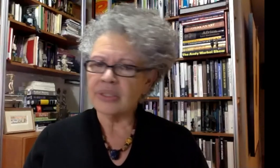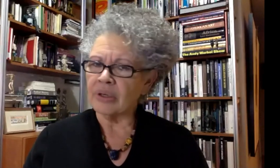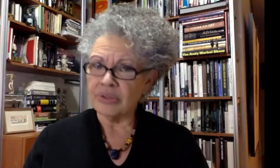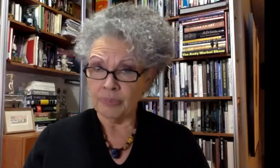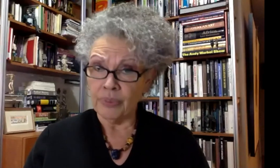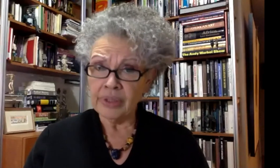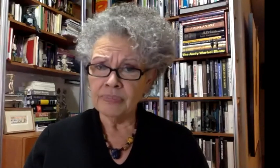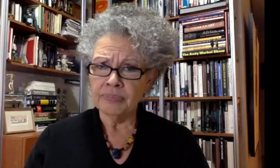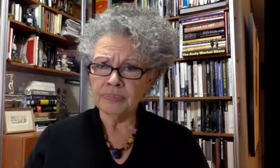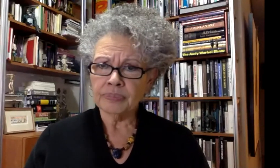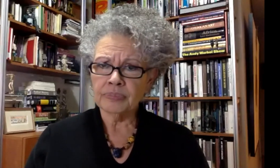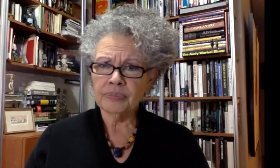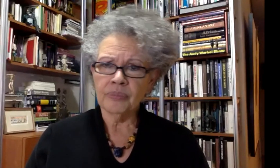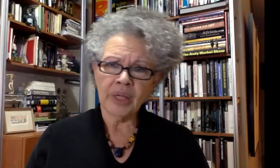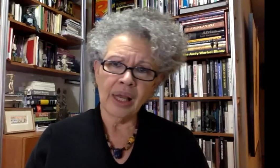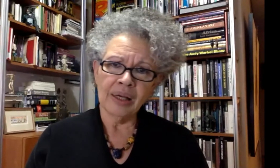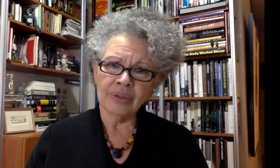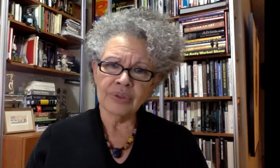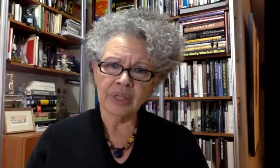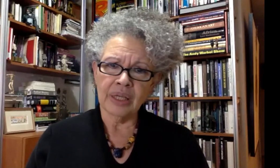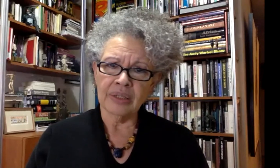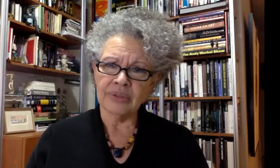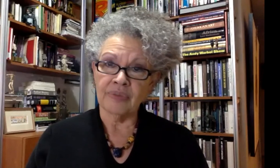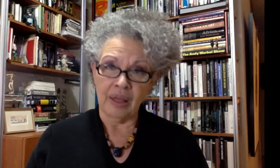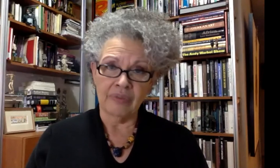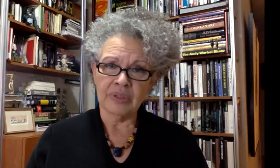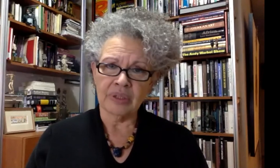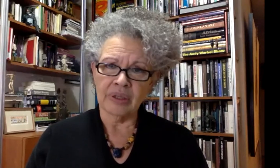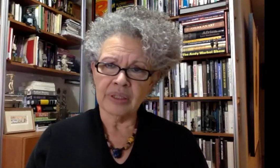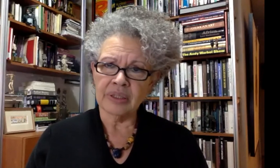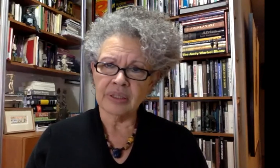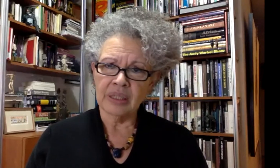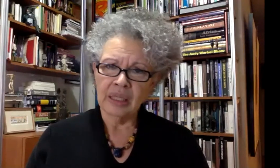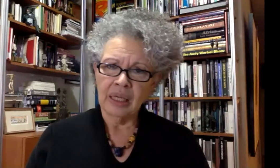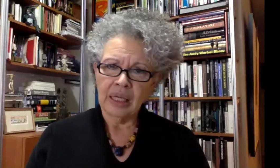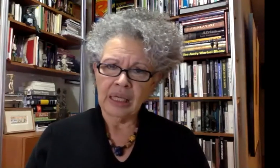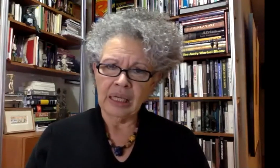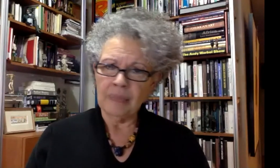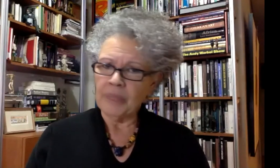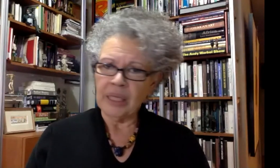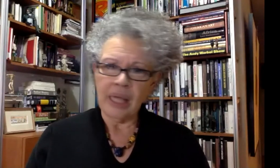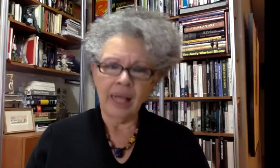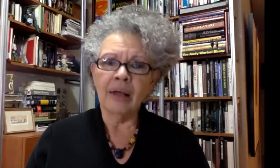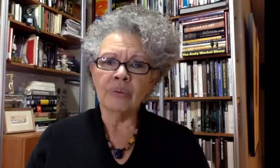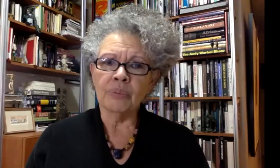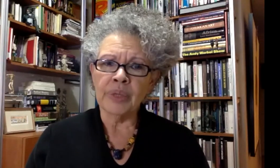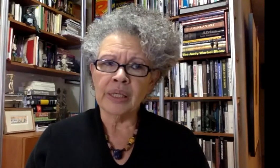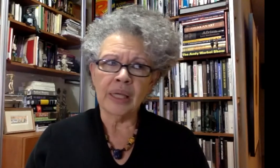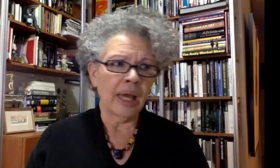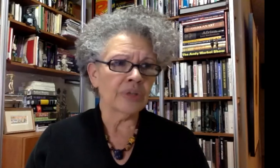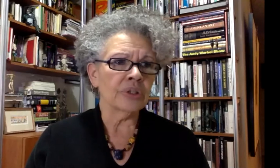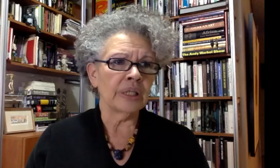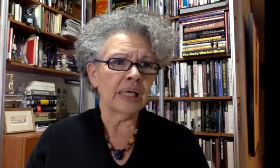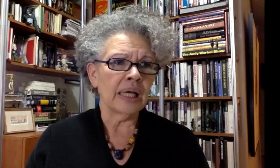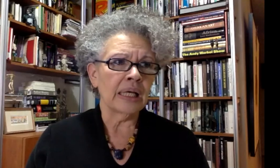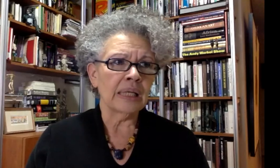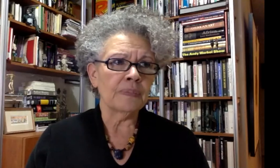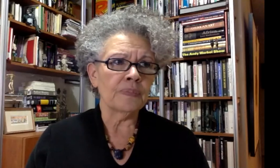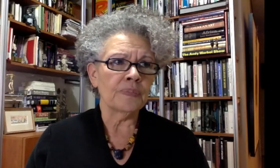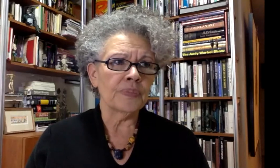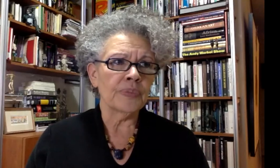a time, become an easy acronym, carefully ordered in order to avoid this. Memorials